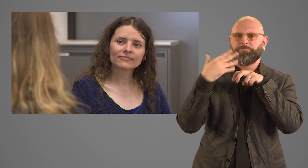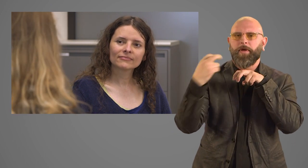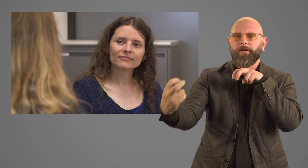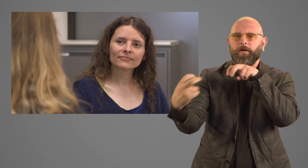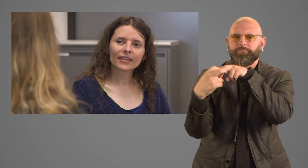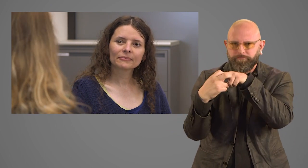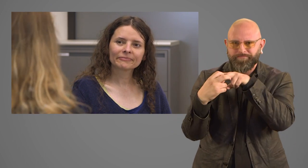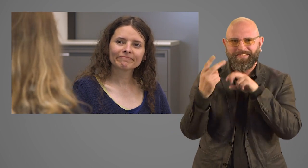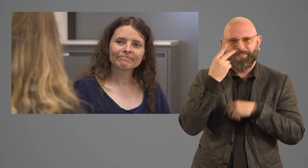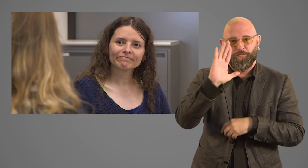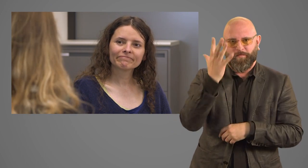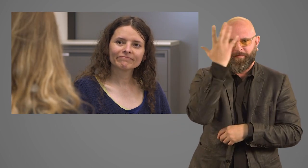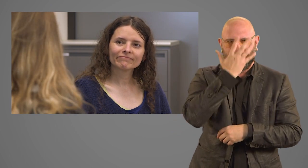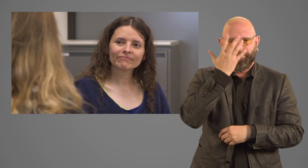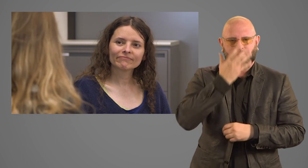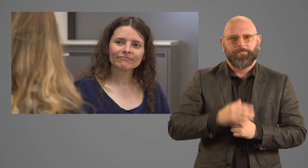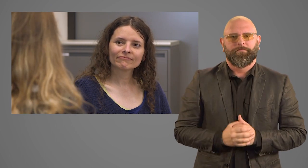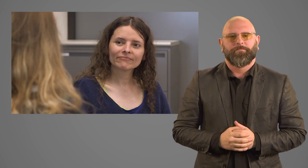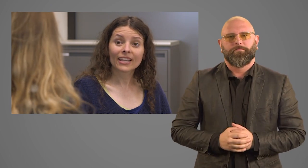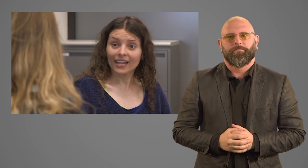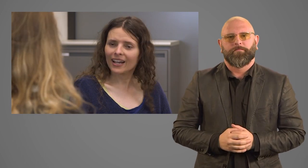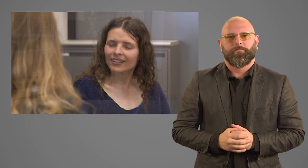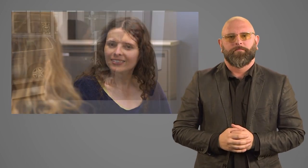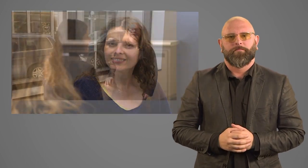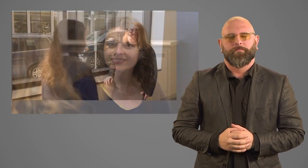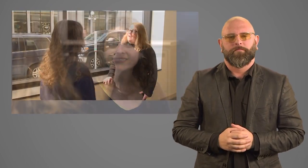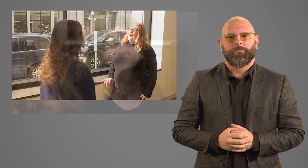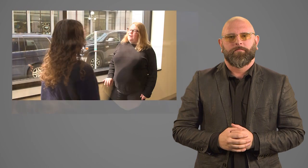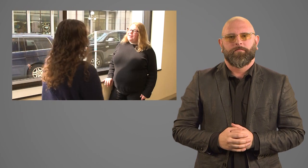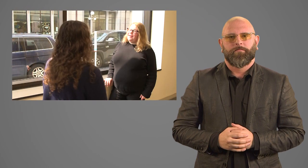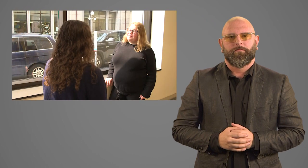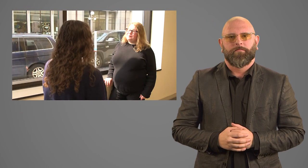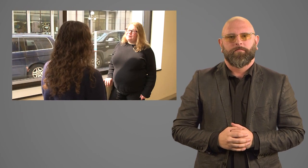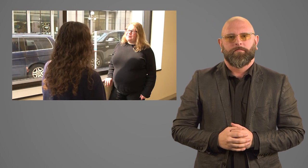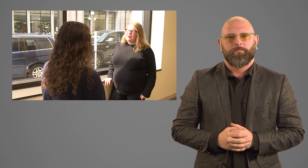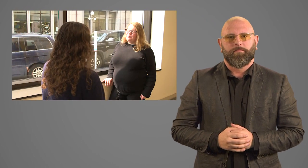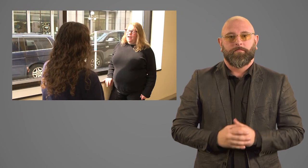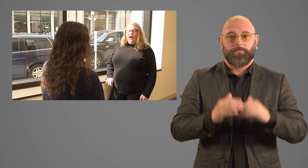Sit close enough for the person to see your face.